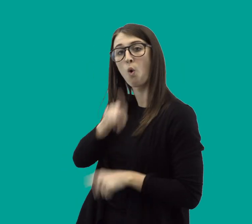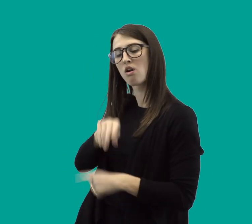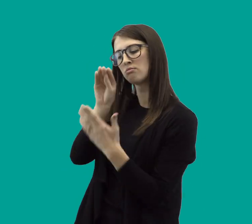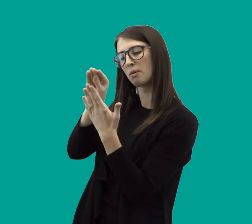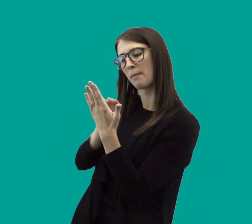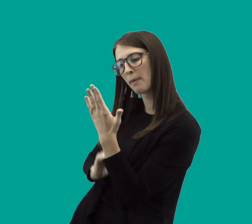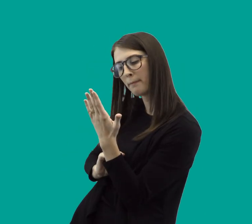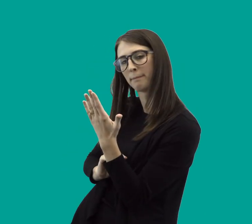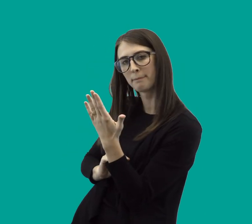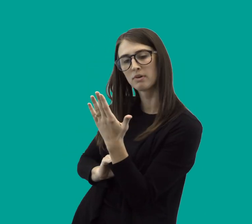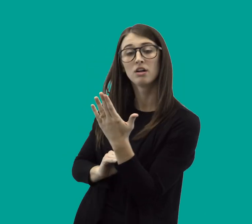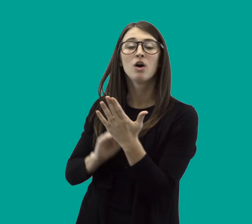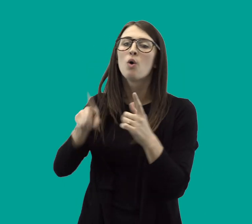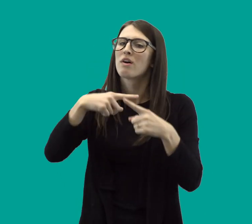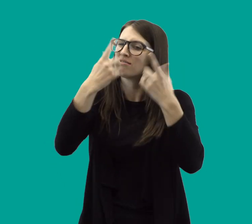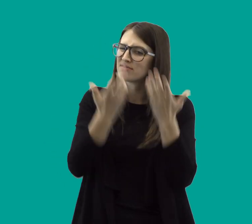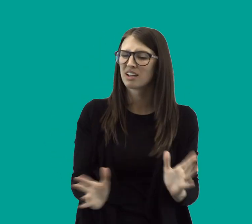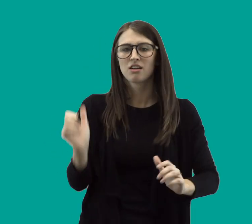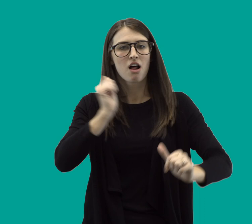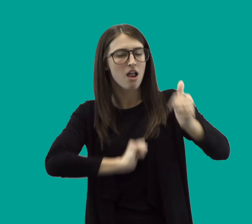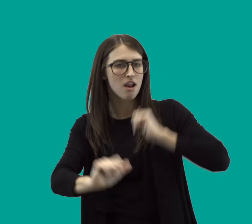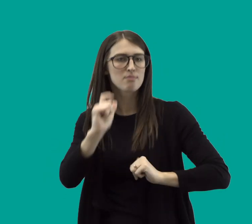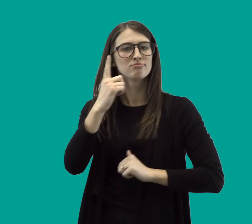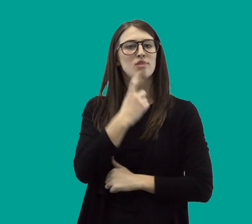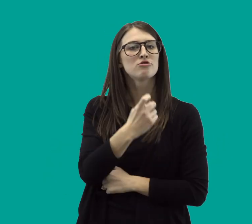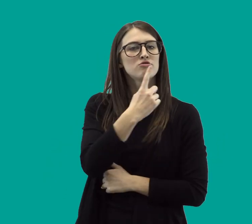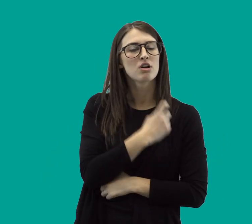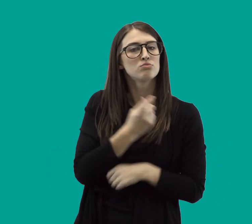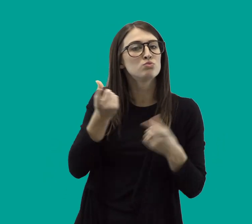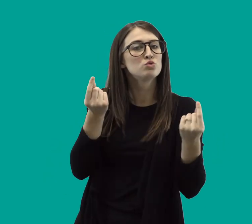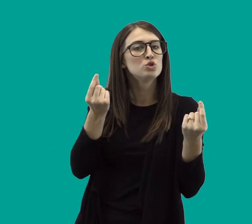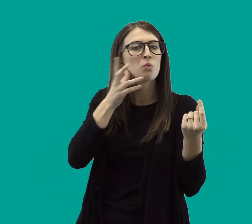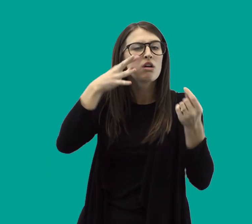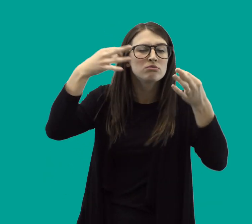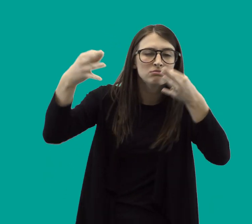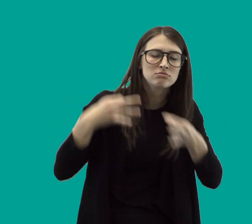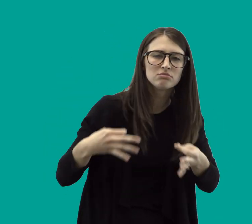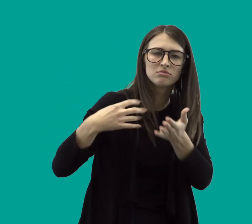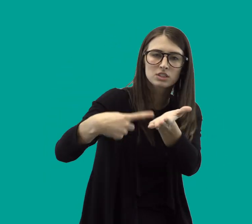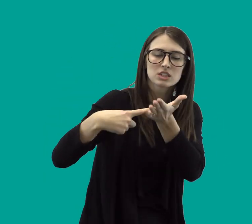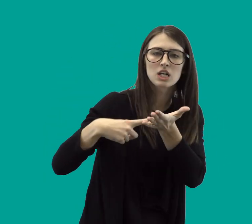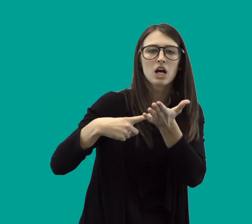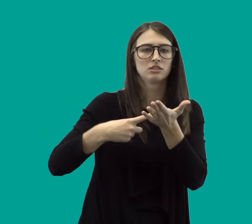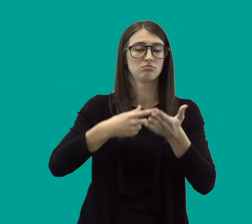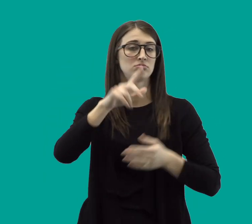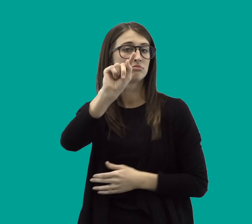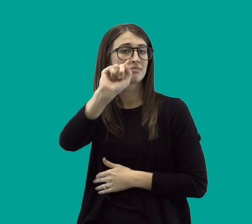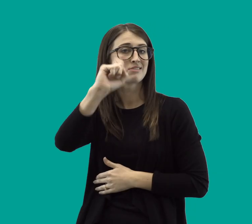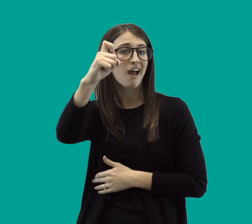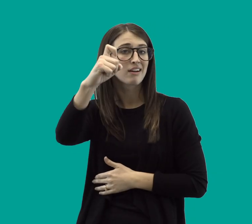I jot down their order and when we are finished role-playing we will discuss tax, how to find tax,